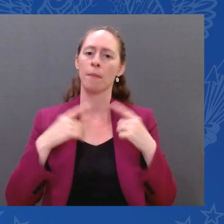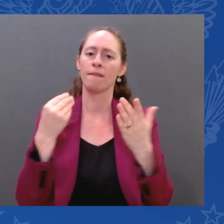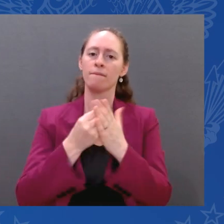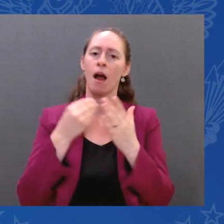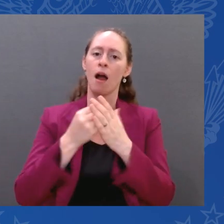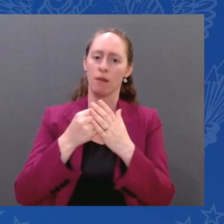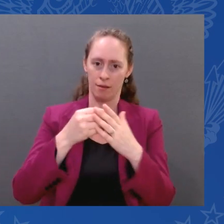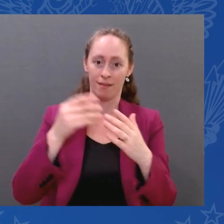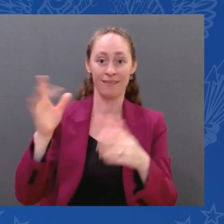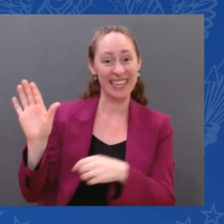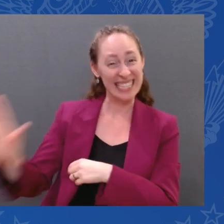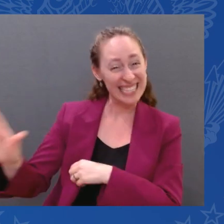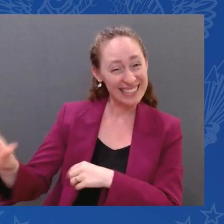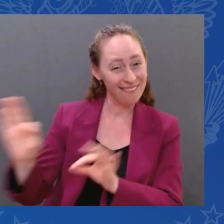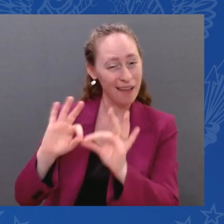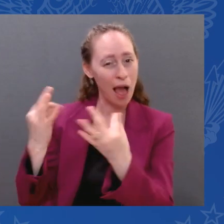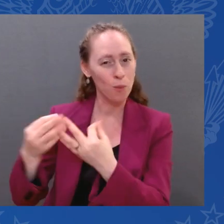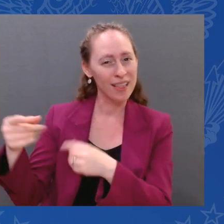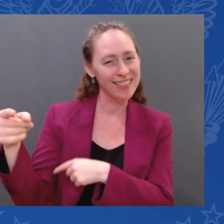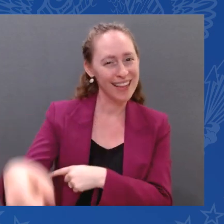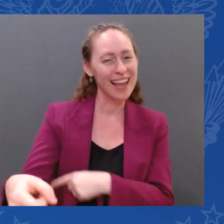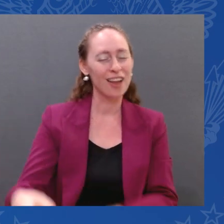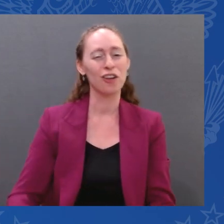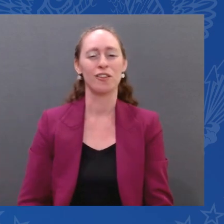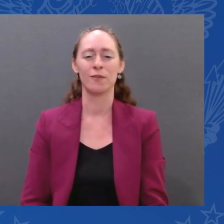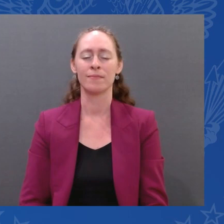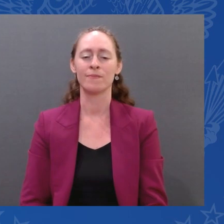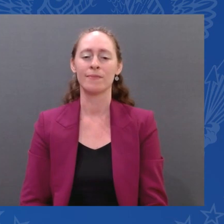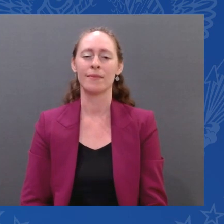and we feel them here today. Richard Trumka was the American worker.